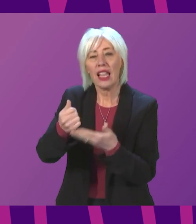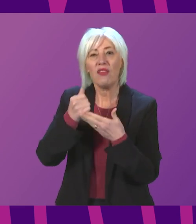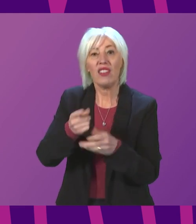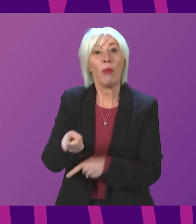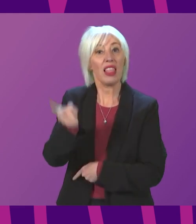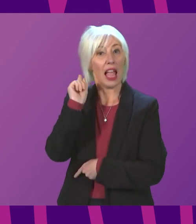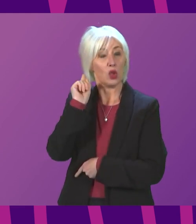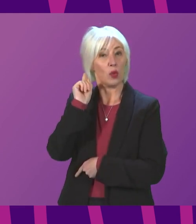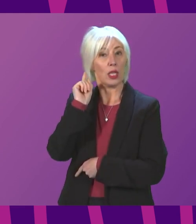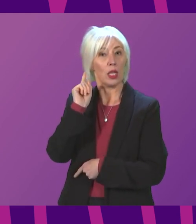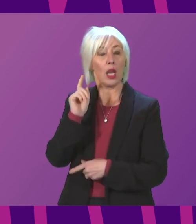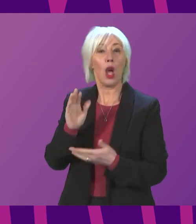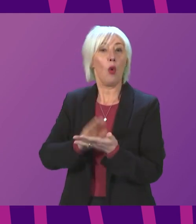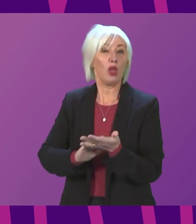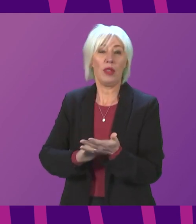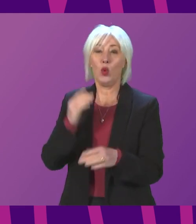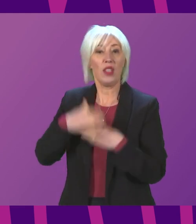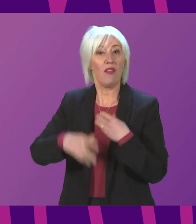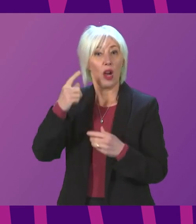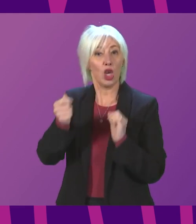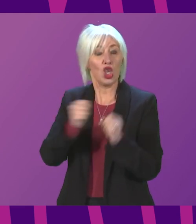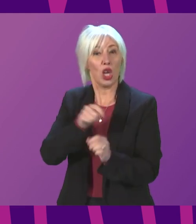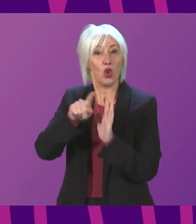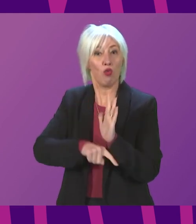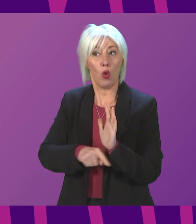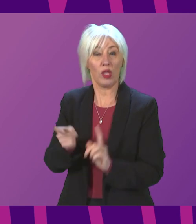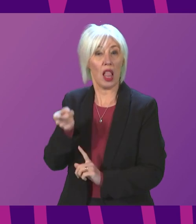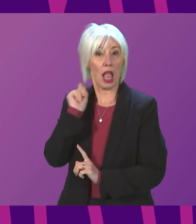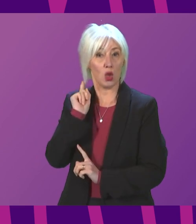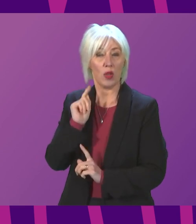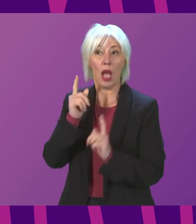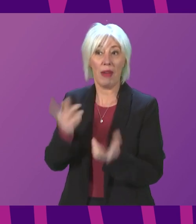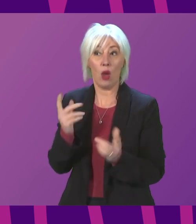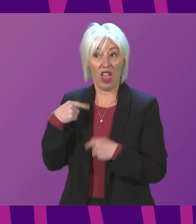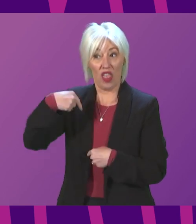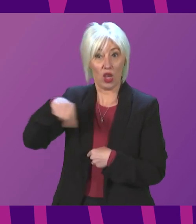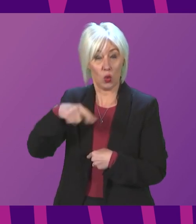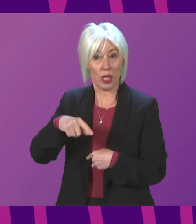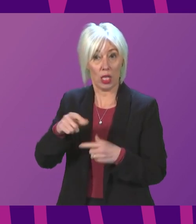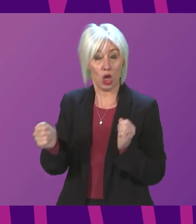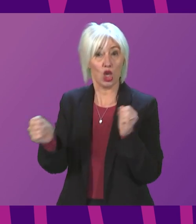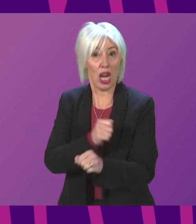that that crucial change was not made, and the clinical advice that she has received this week, now that the change has been made?